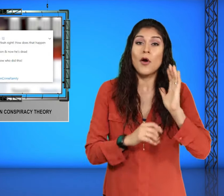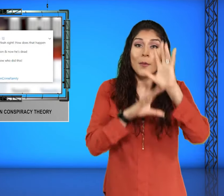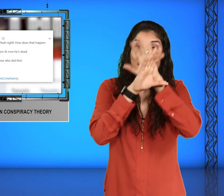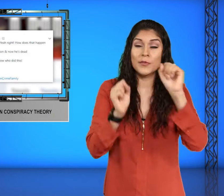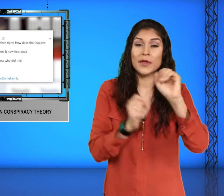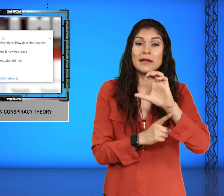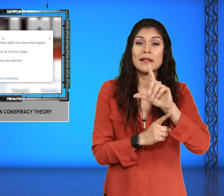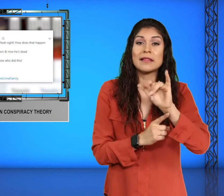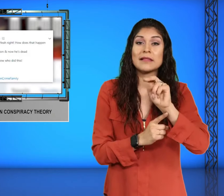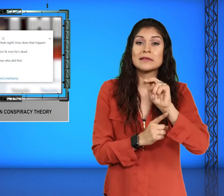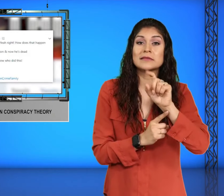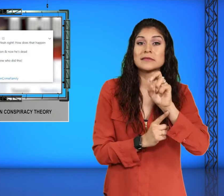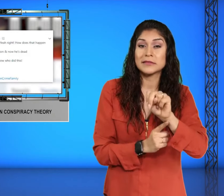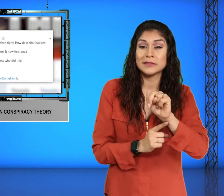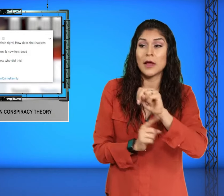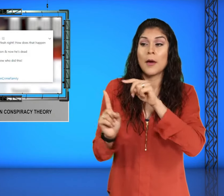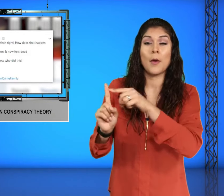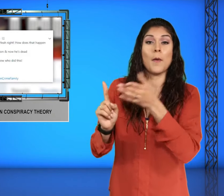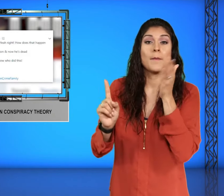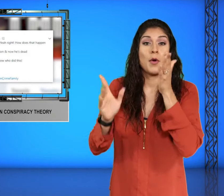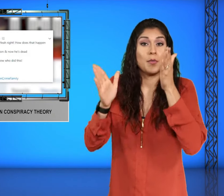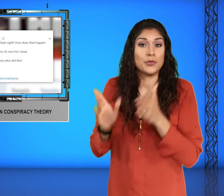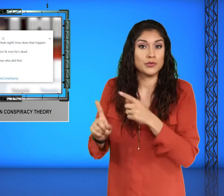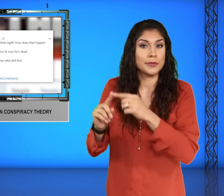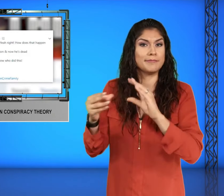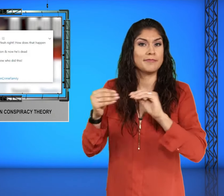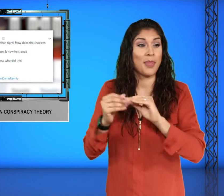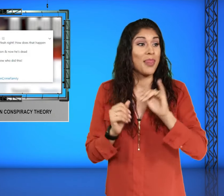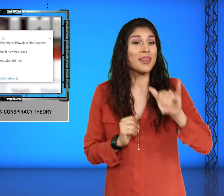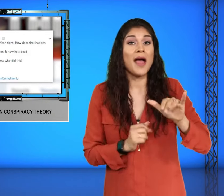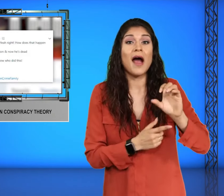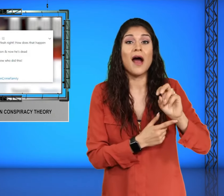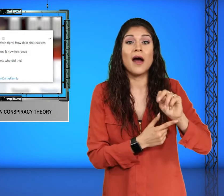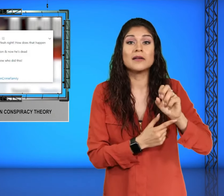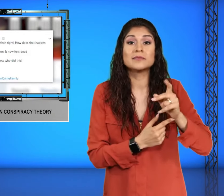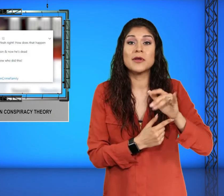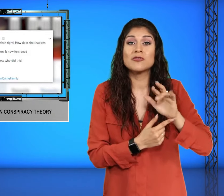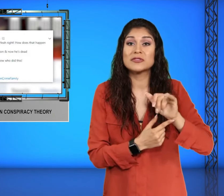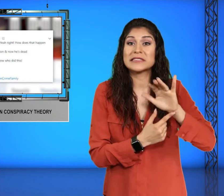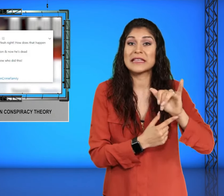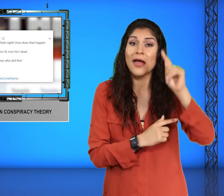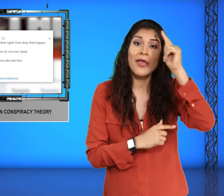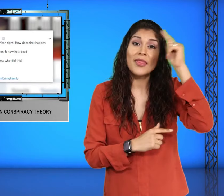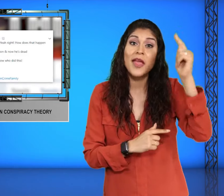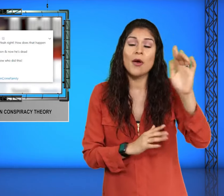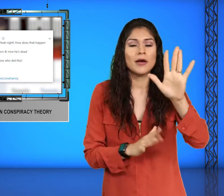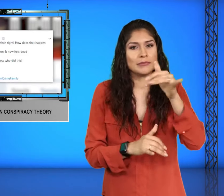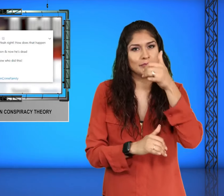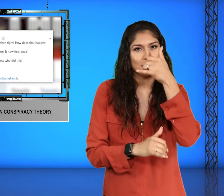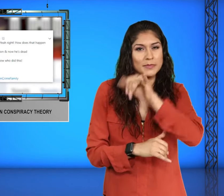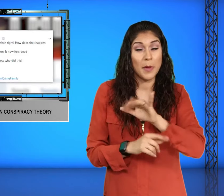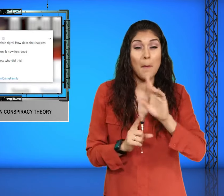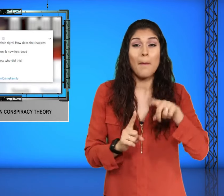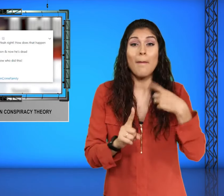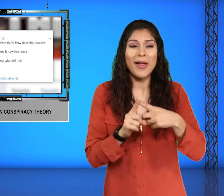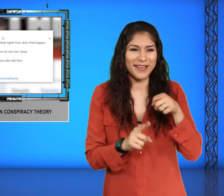A spokesperson for former President Bill Clinton called the conspiracy theory "ridiculous,